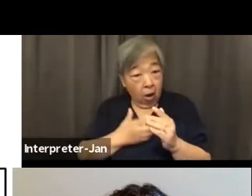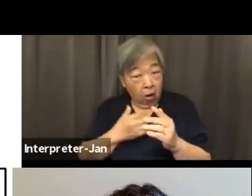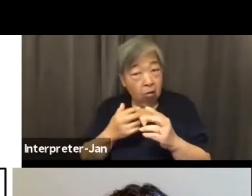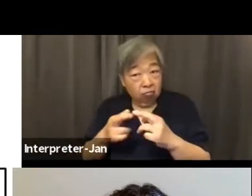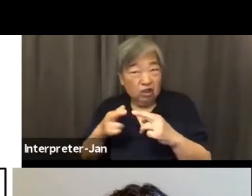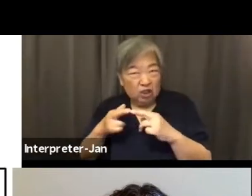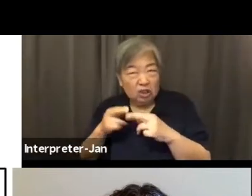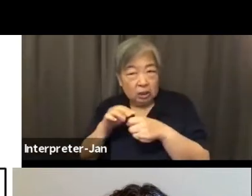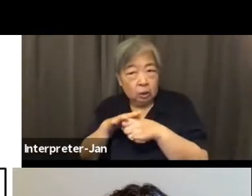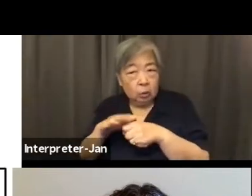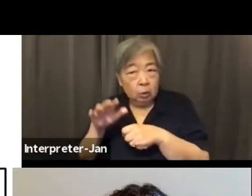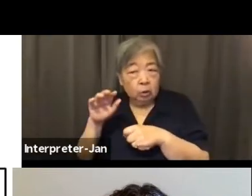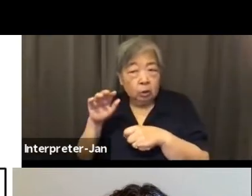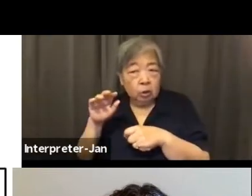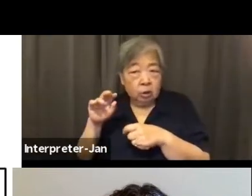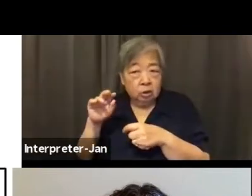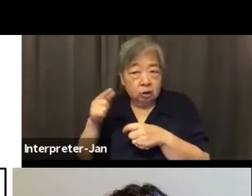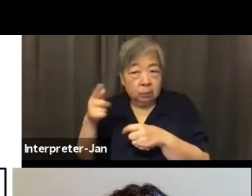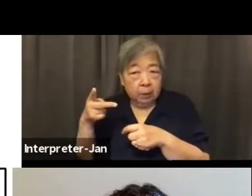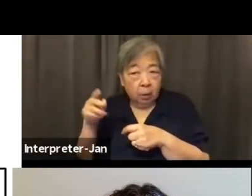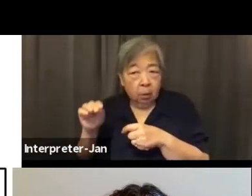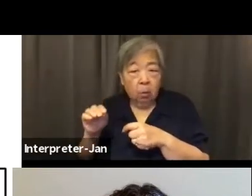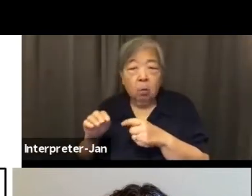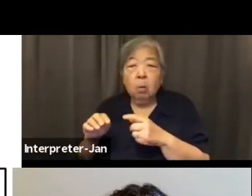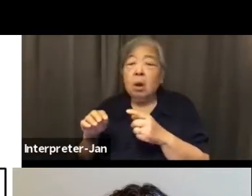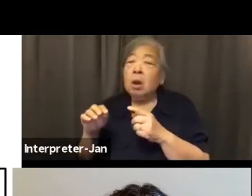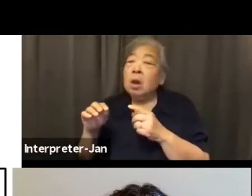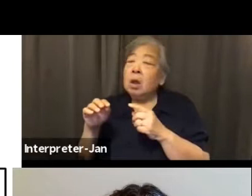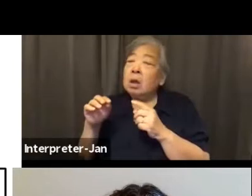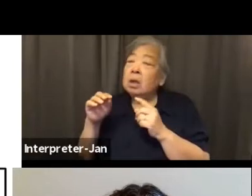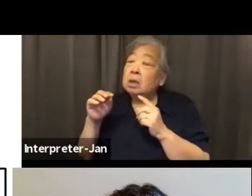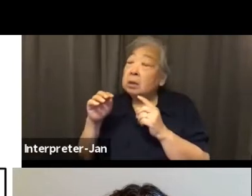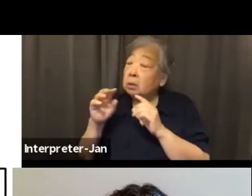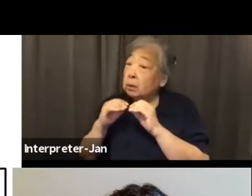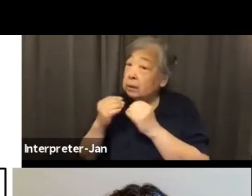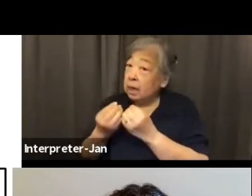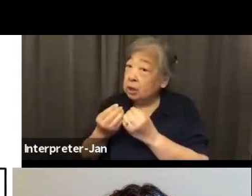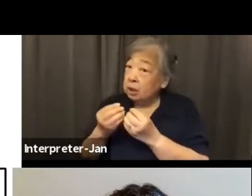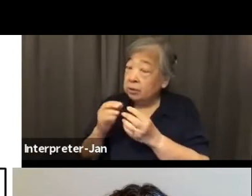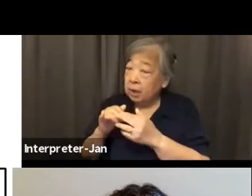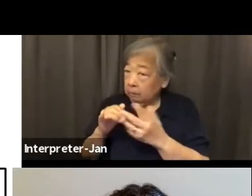DPOs are Disabled People's Organizations, and if you're not familiar with DPOs, the